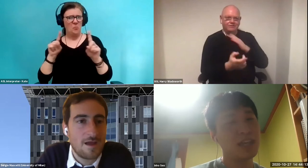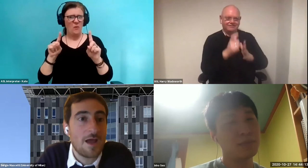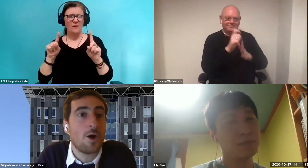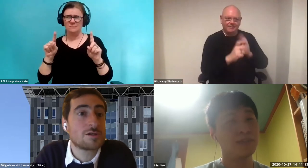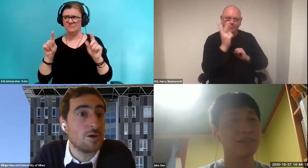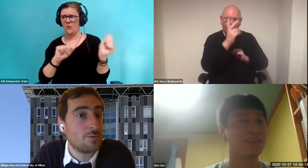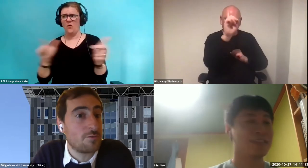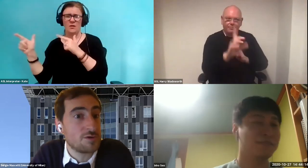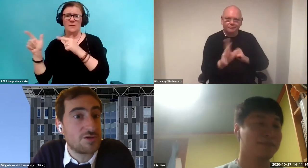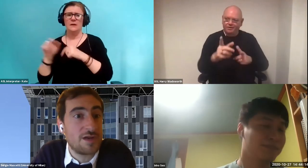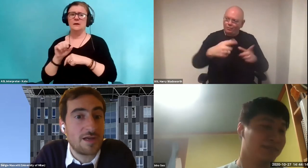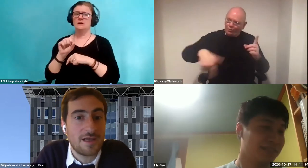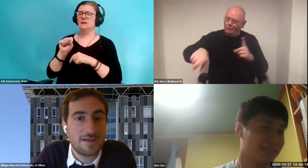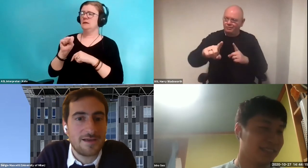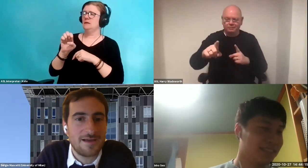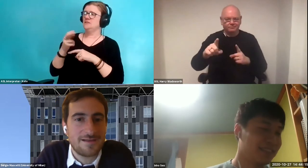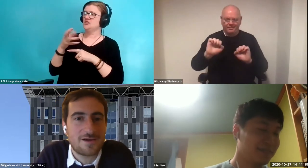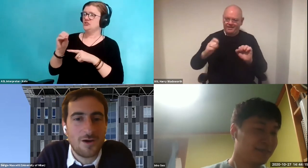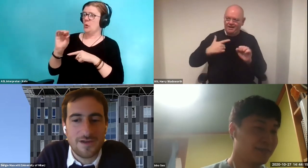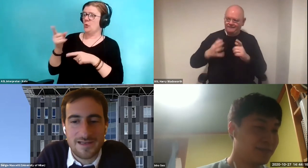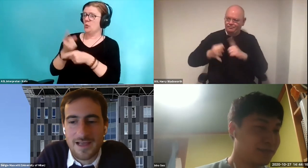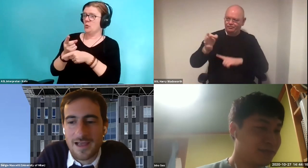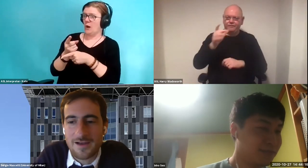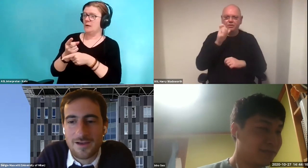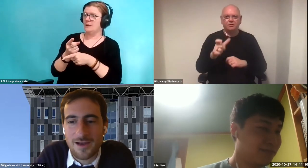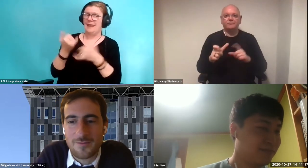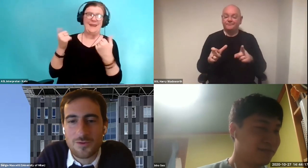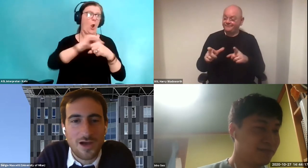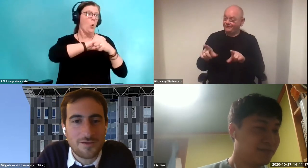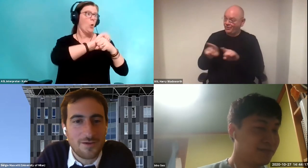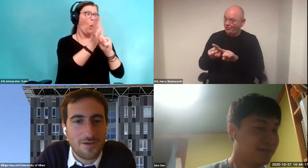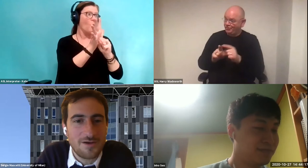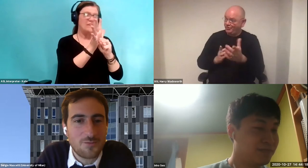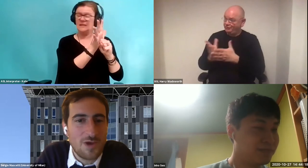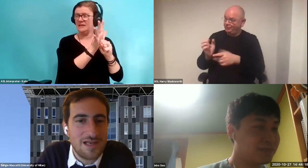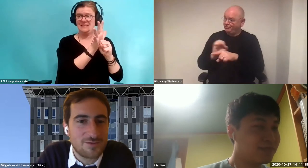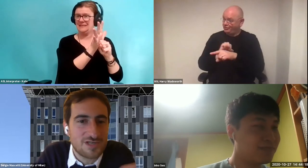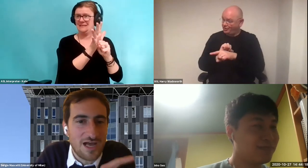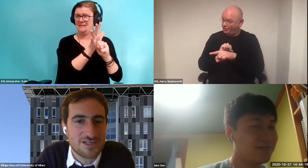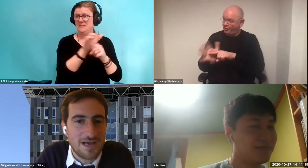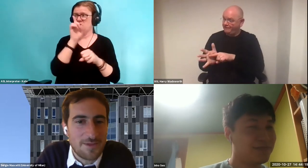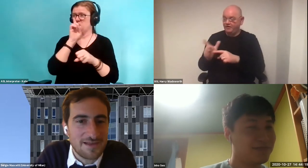and also considering the the the Covid I would not I mean not willing to touch something that